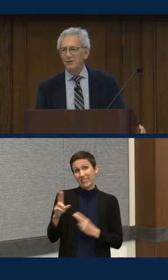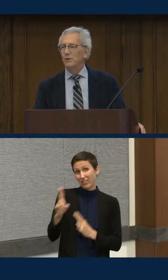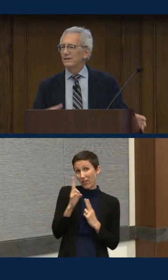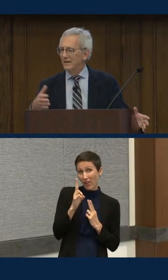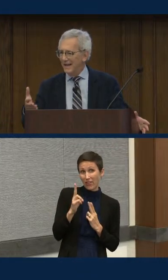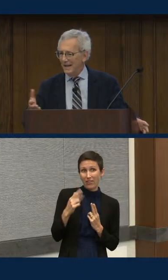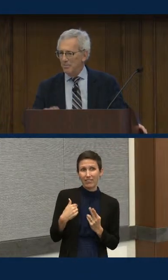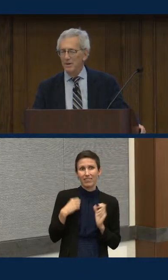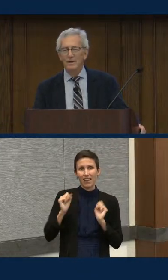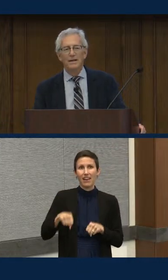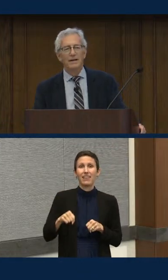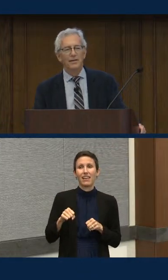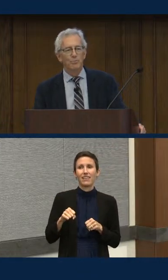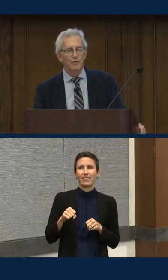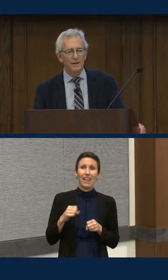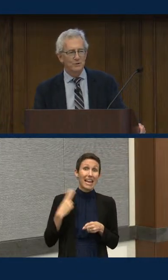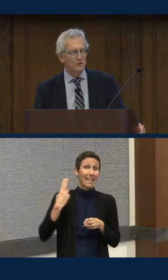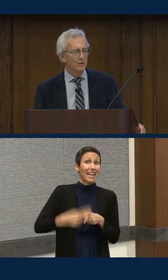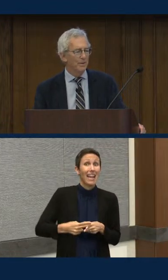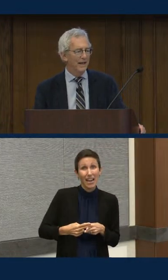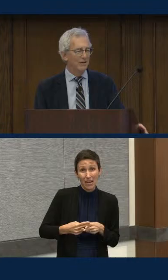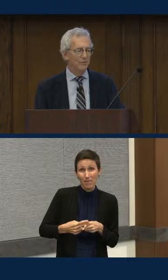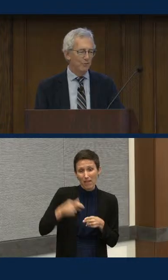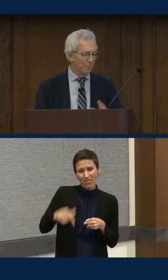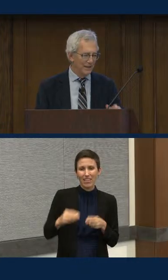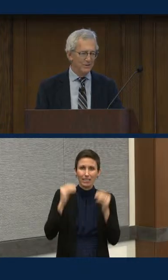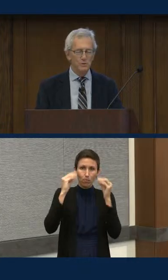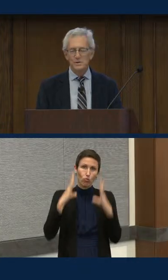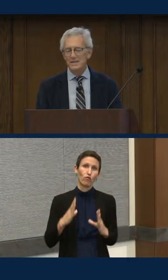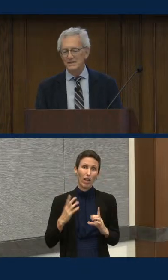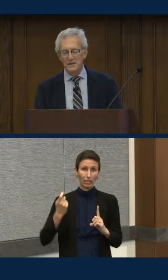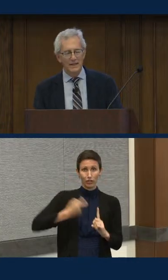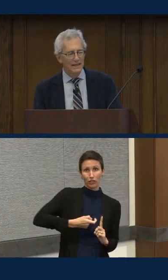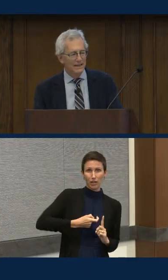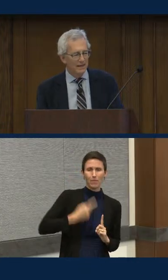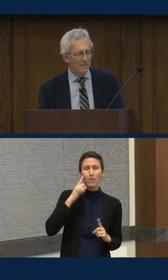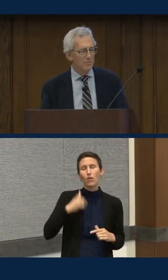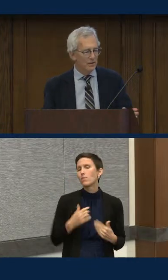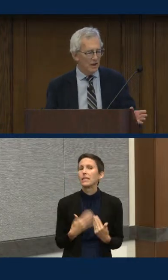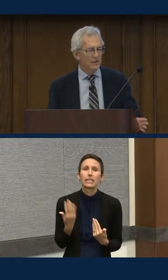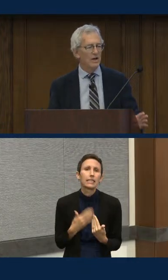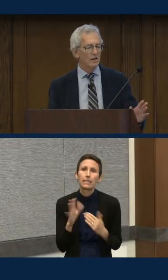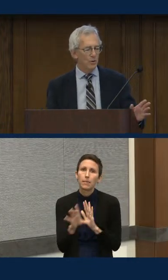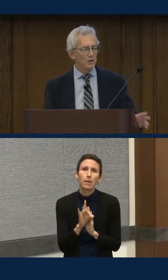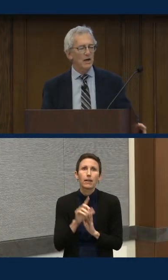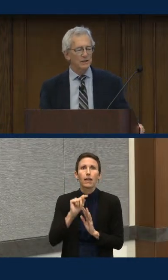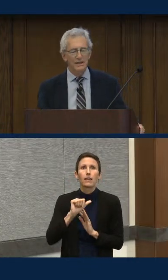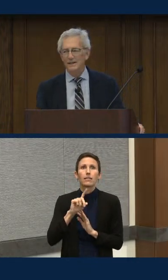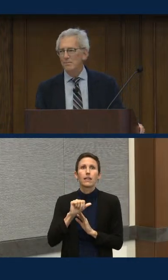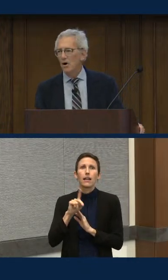the professorship and for me